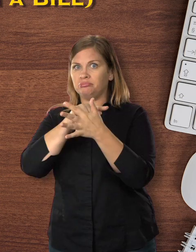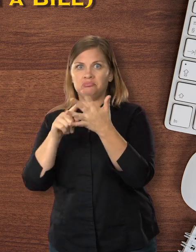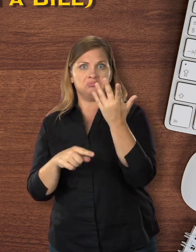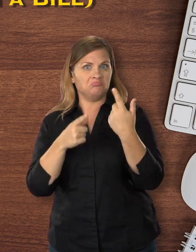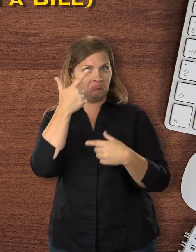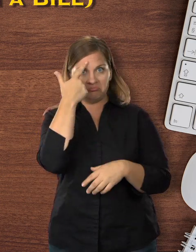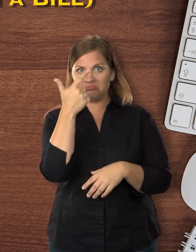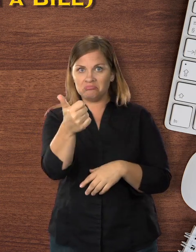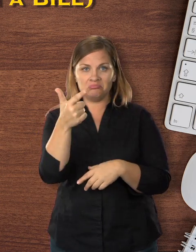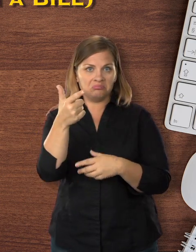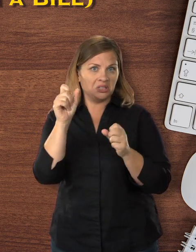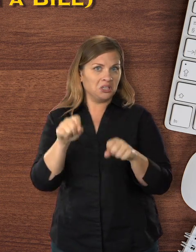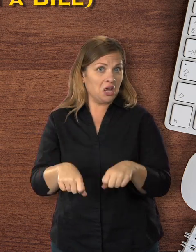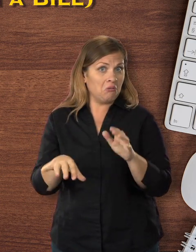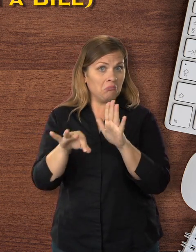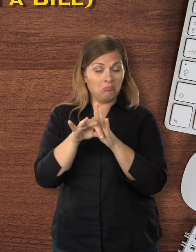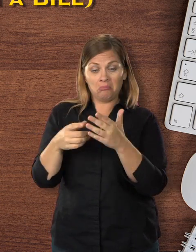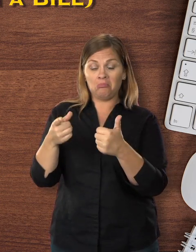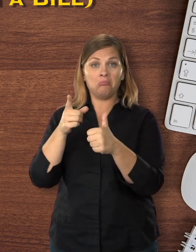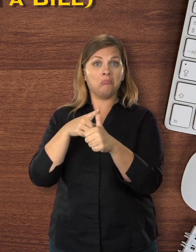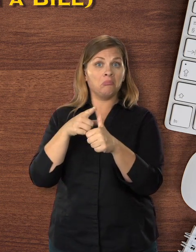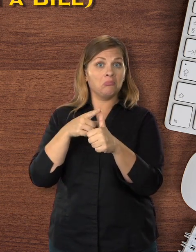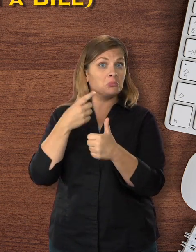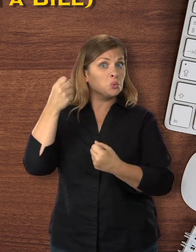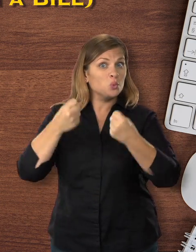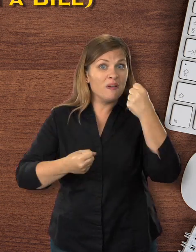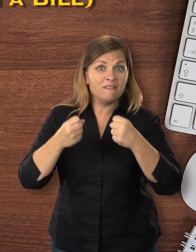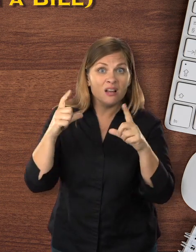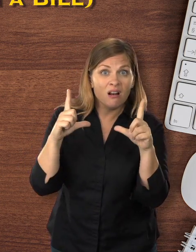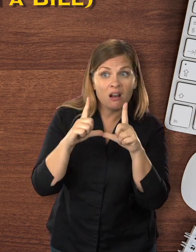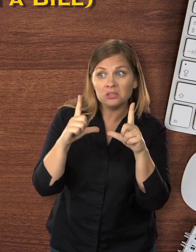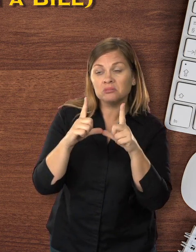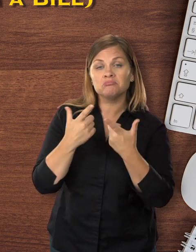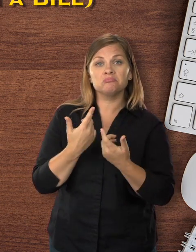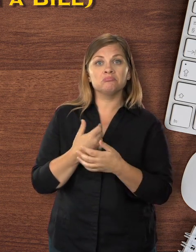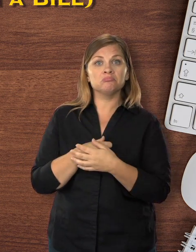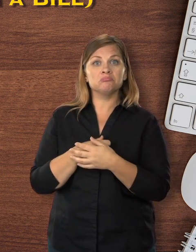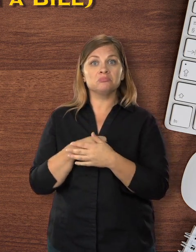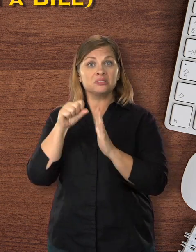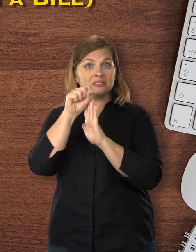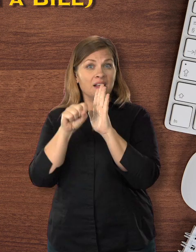There are lots of photo IDs and lots of types of bills that you can use.